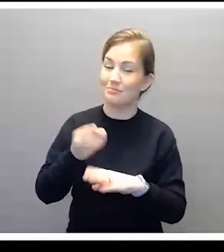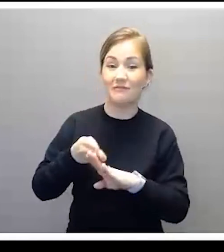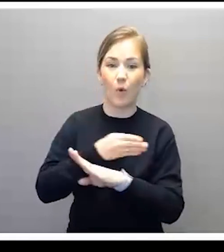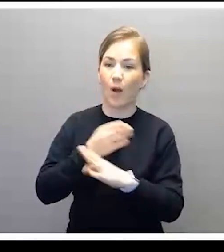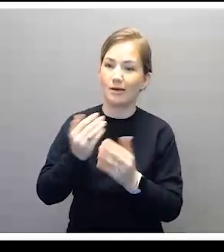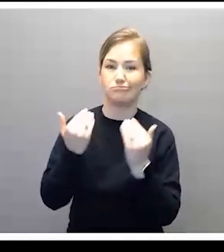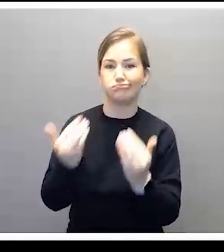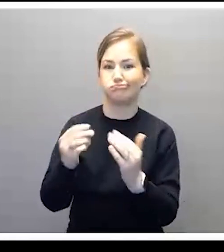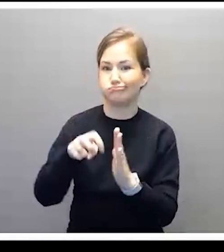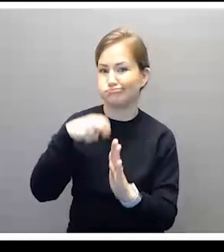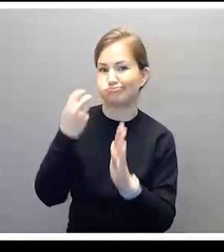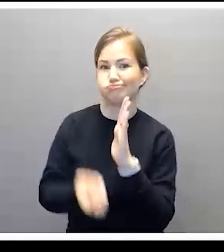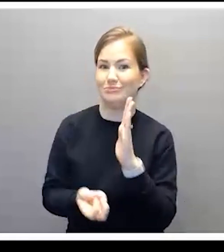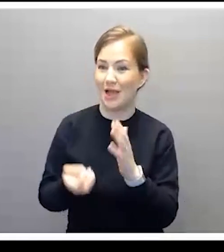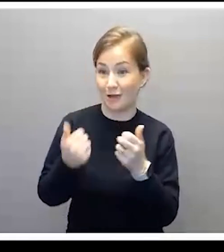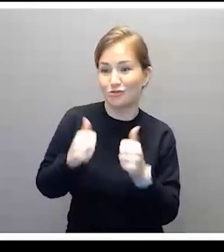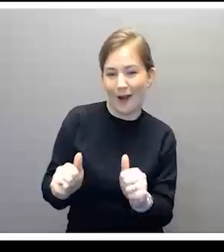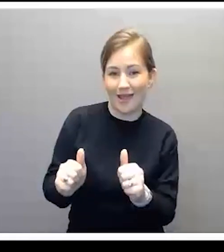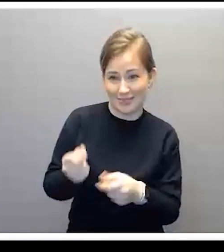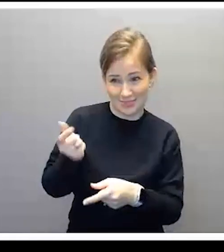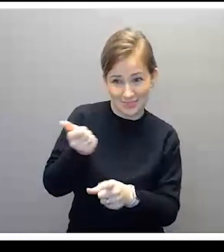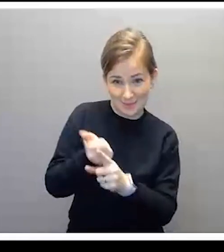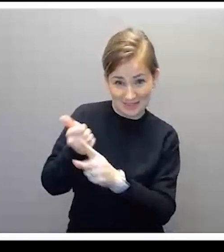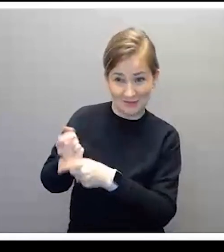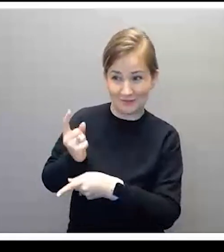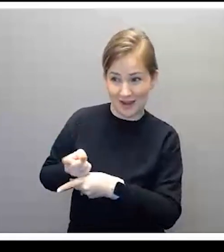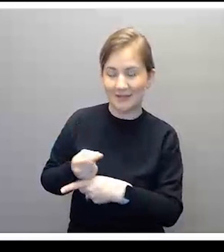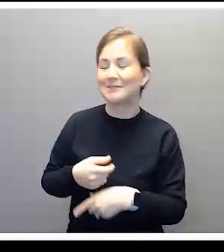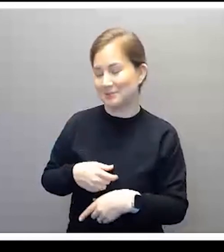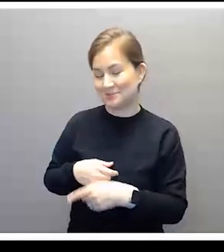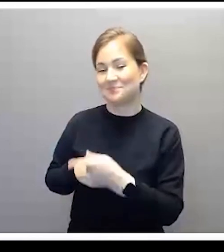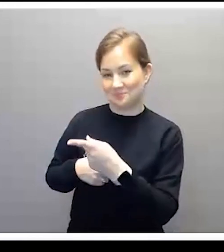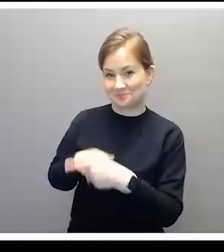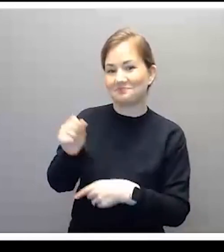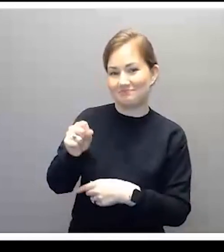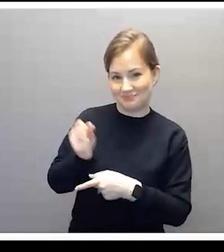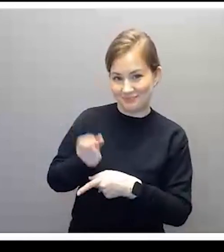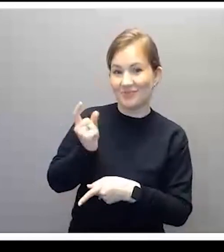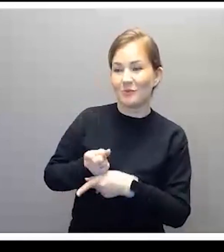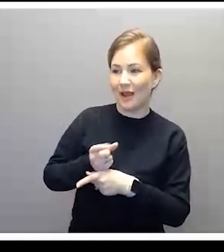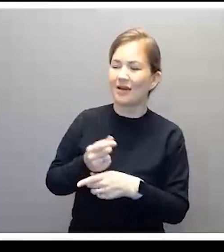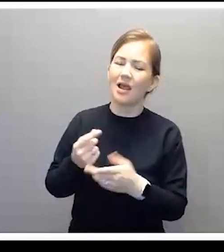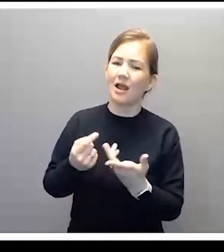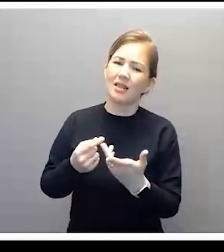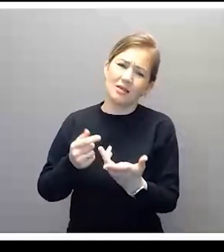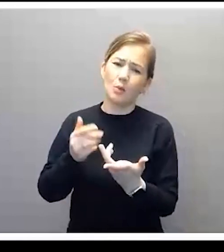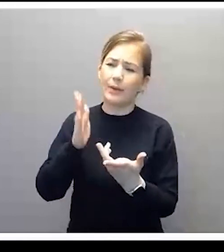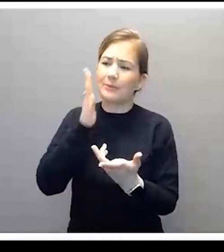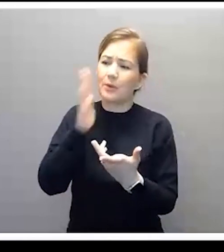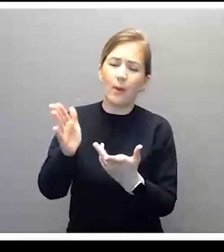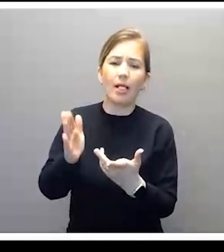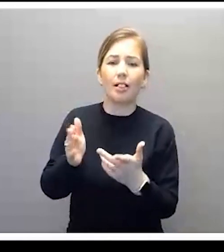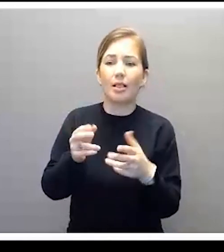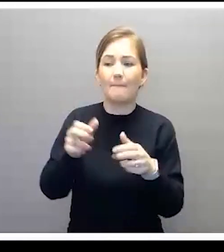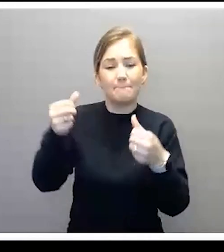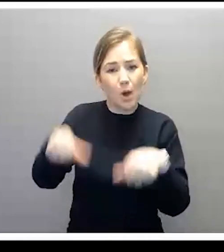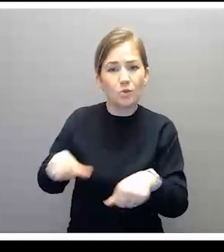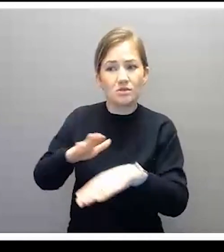to actually jump in and try it out, right? Have to wait a little while longer. And we'll obviously hit the What's New channel,